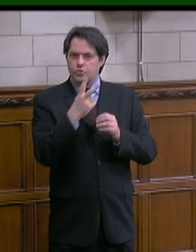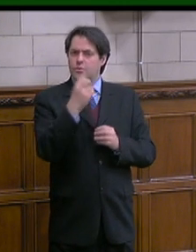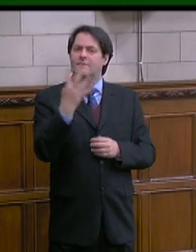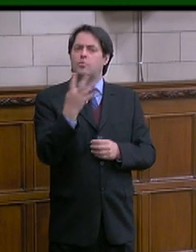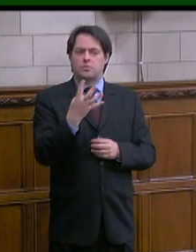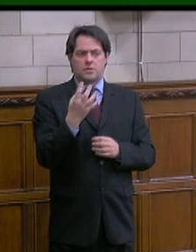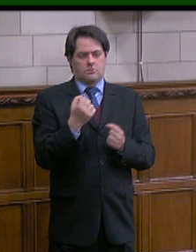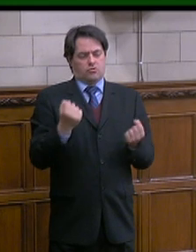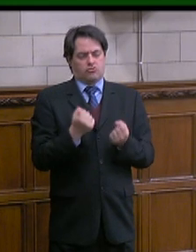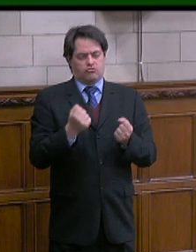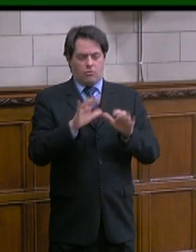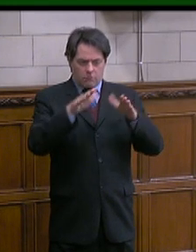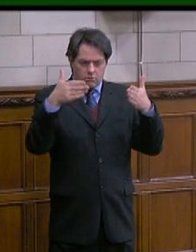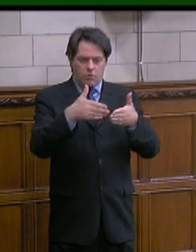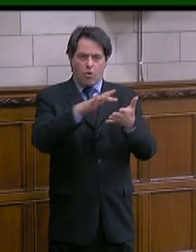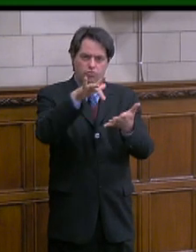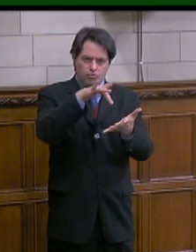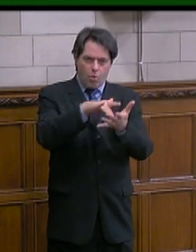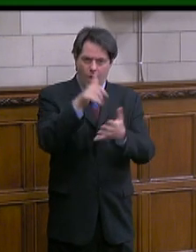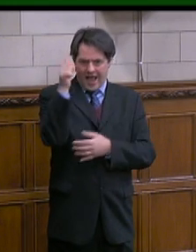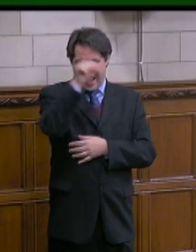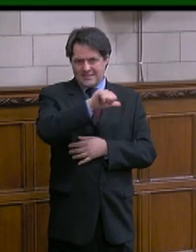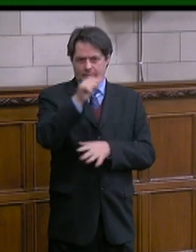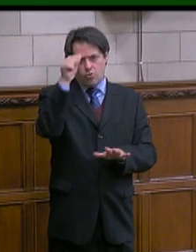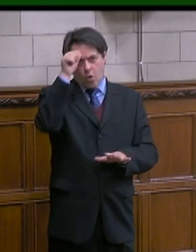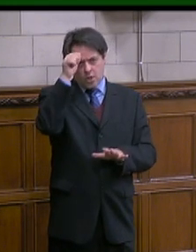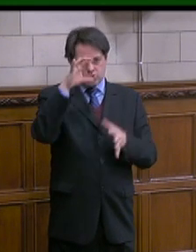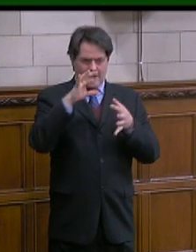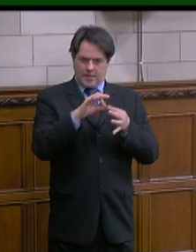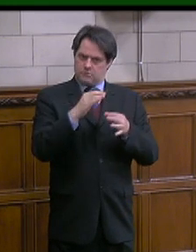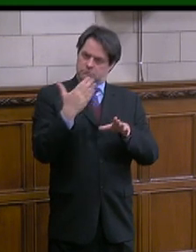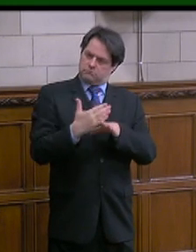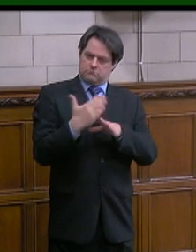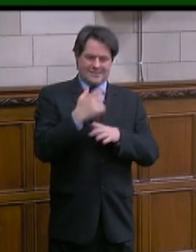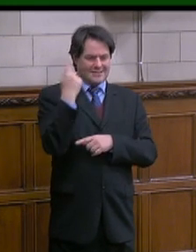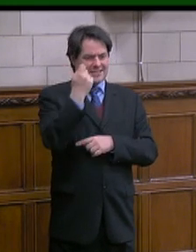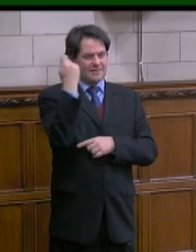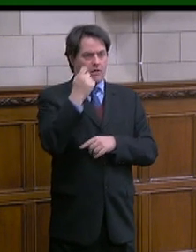core academic knowledge that pupils need for success in an ever more globalised world.